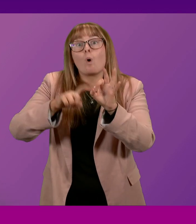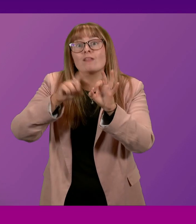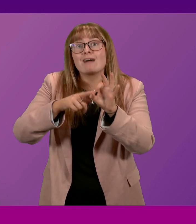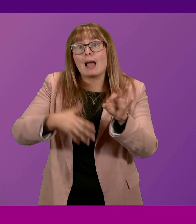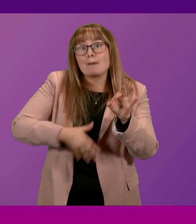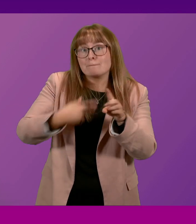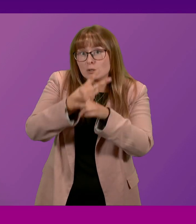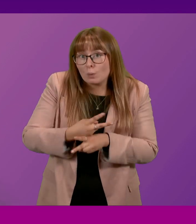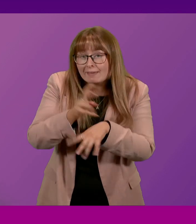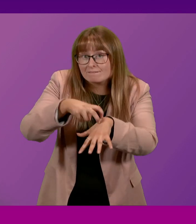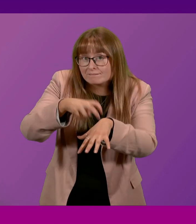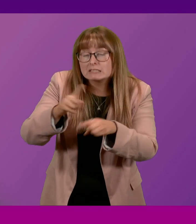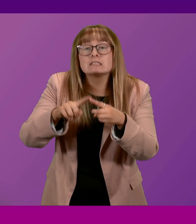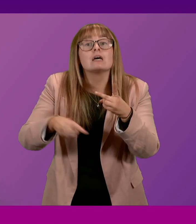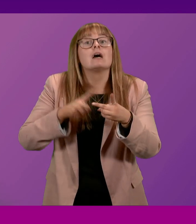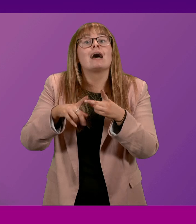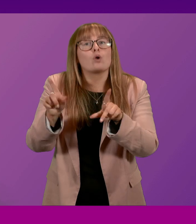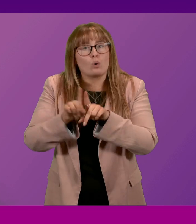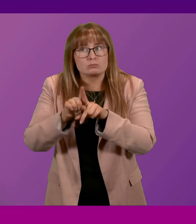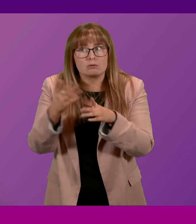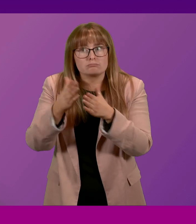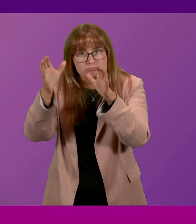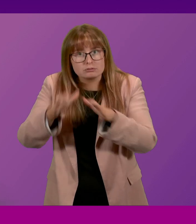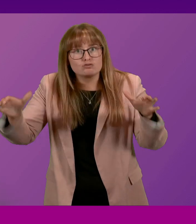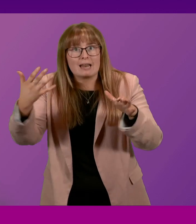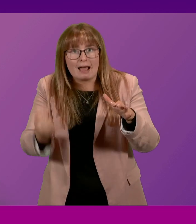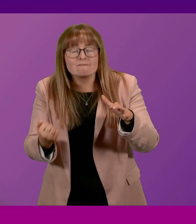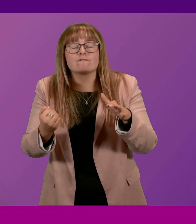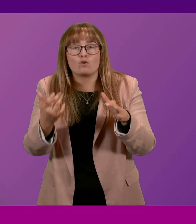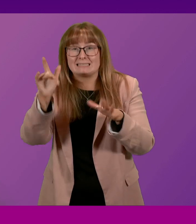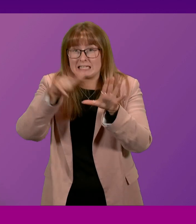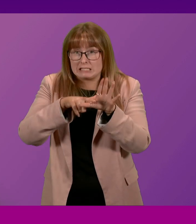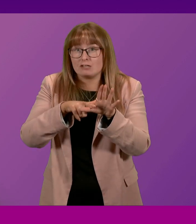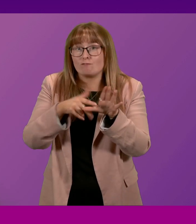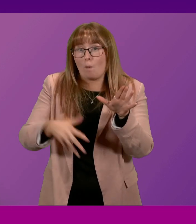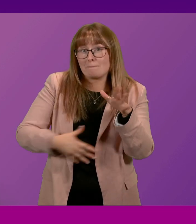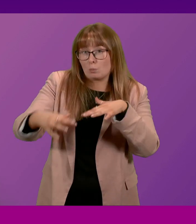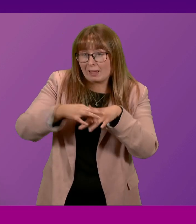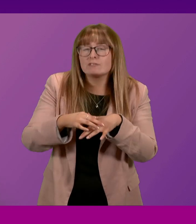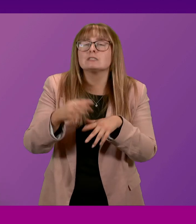and there has been an increase in that number over the past 10 years, especially in the past year.